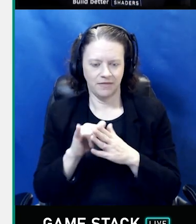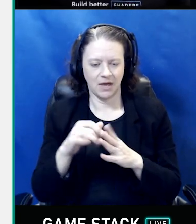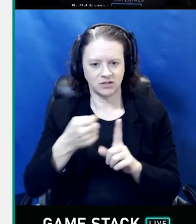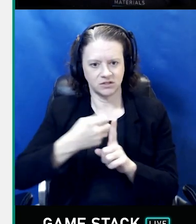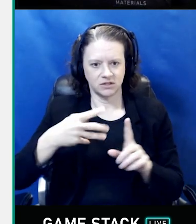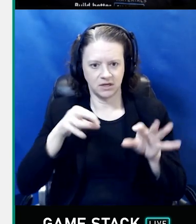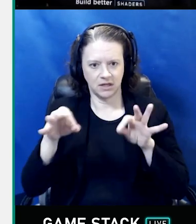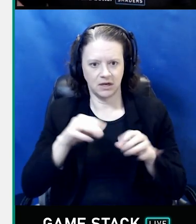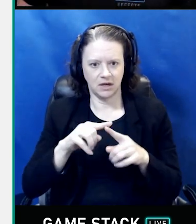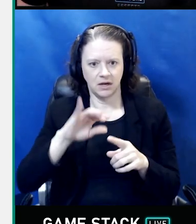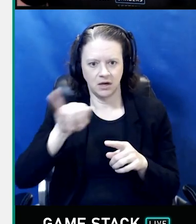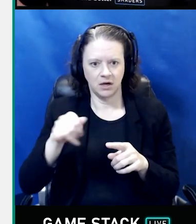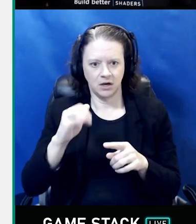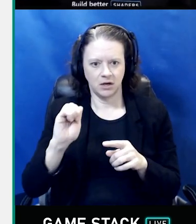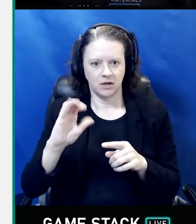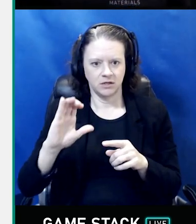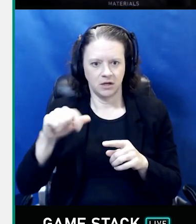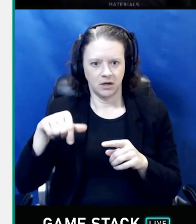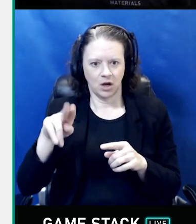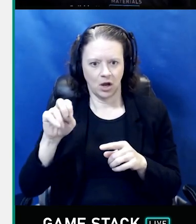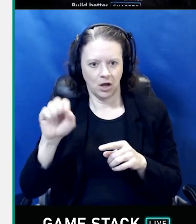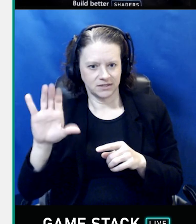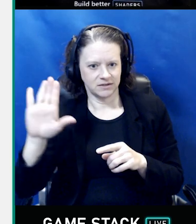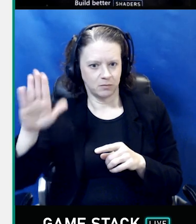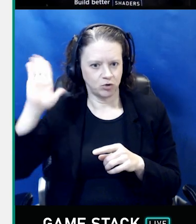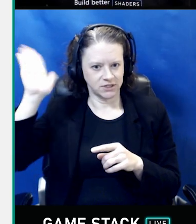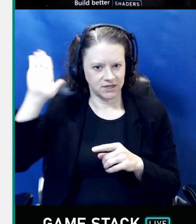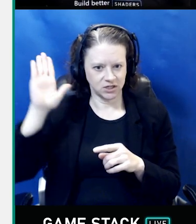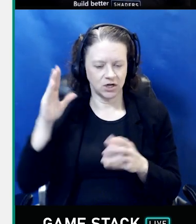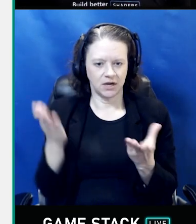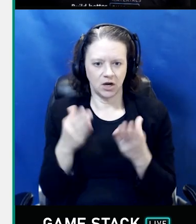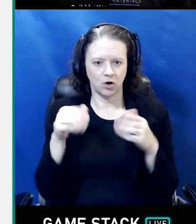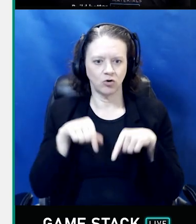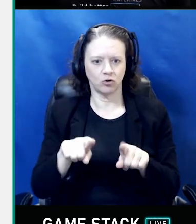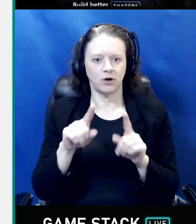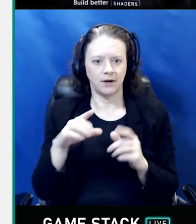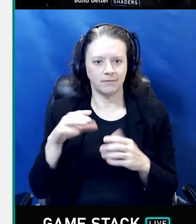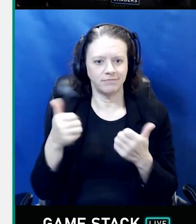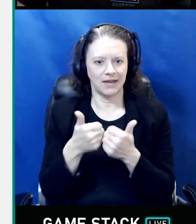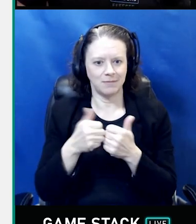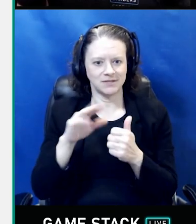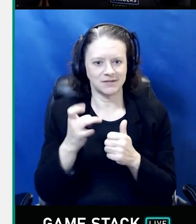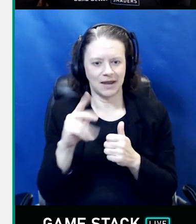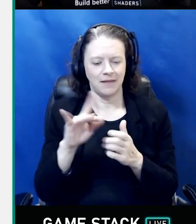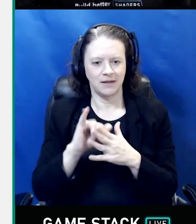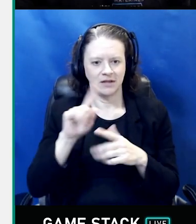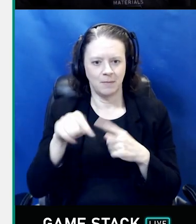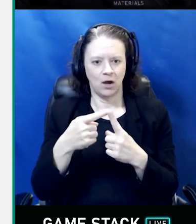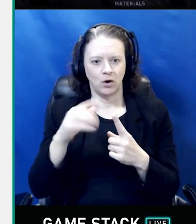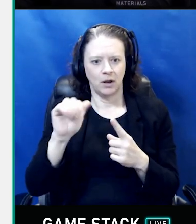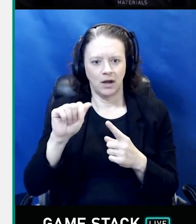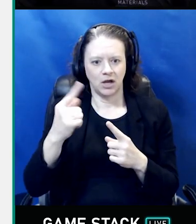Stack as well, which I encourage you to watch. It's all about the agility SDK, and here again is the link to the blog